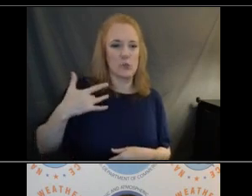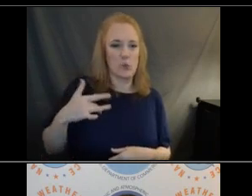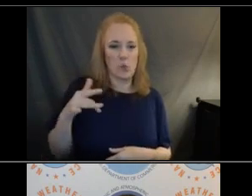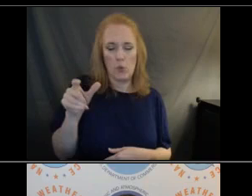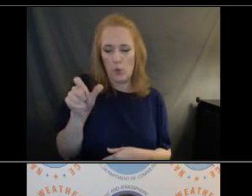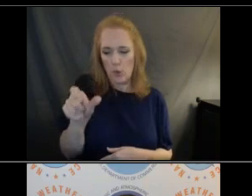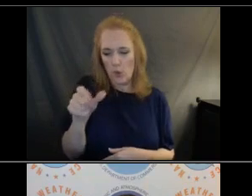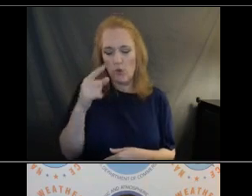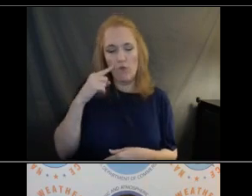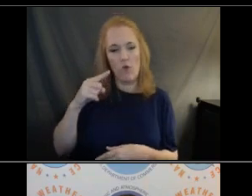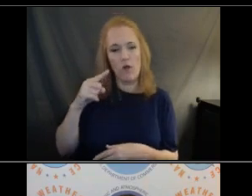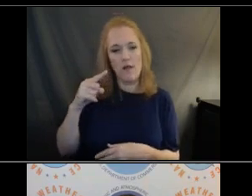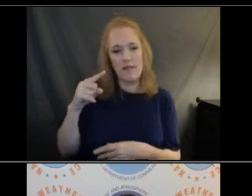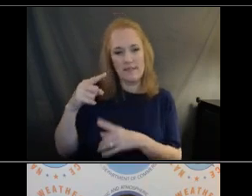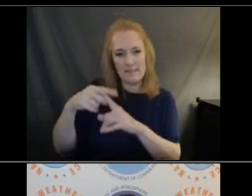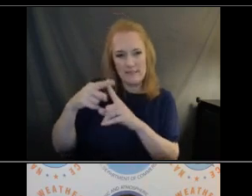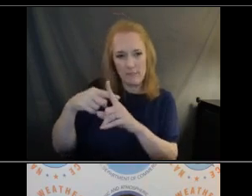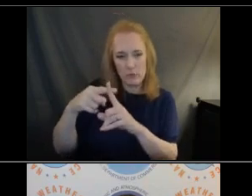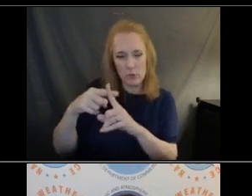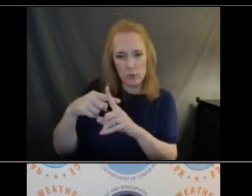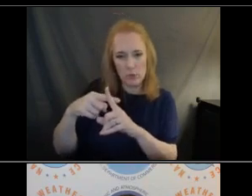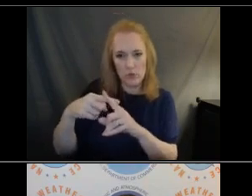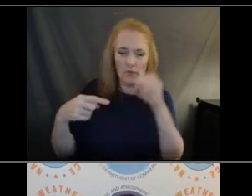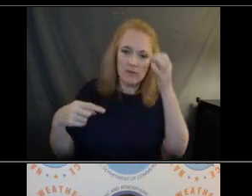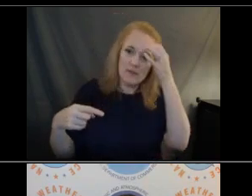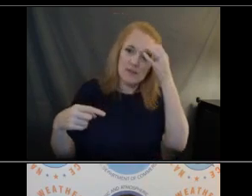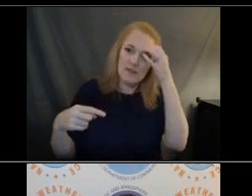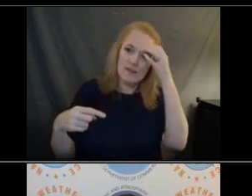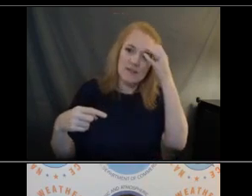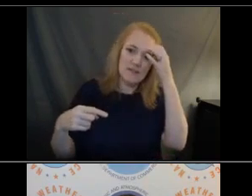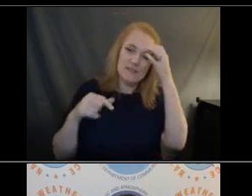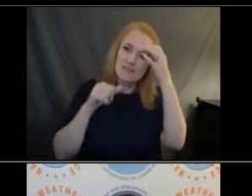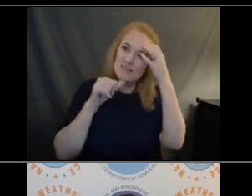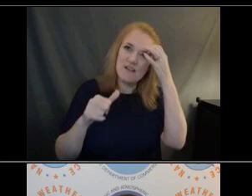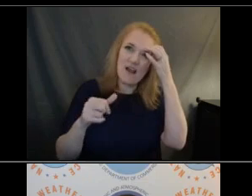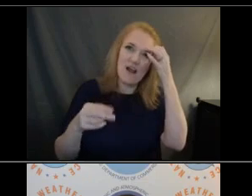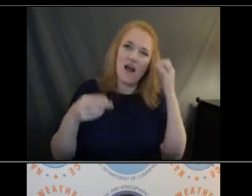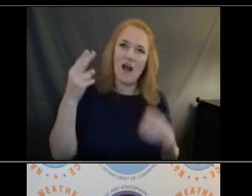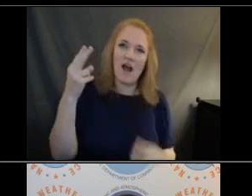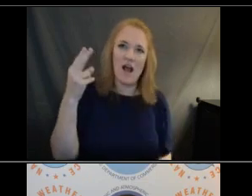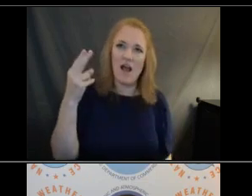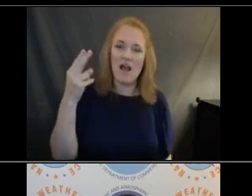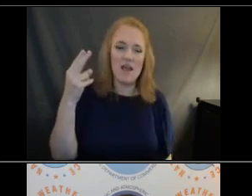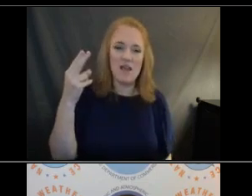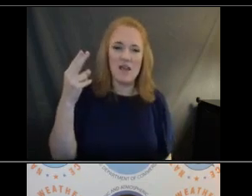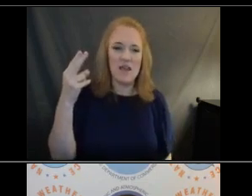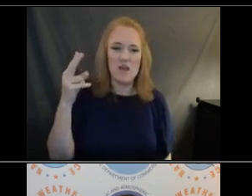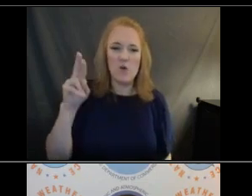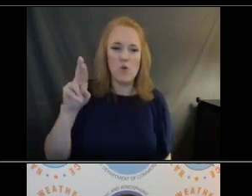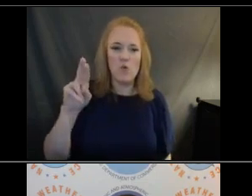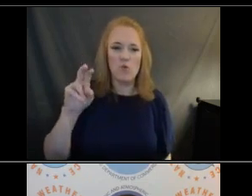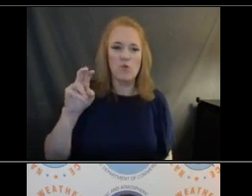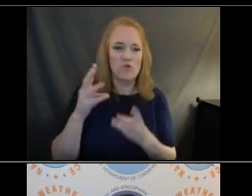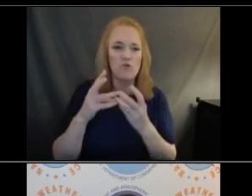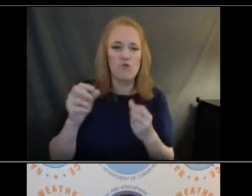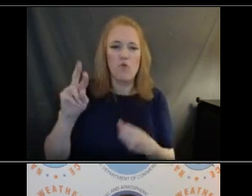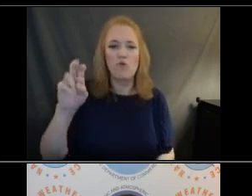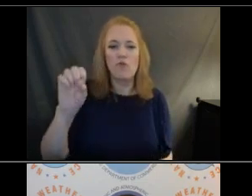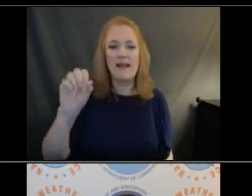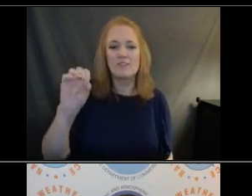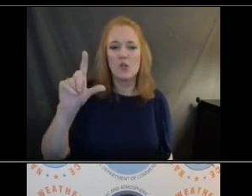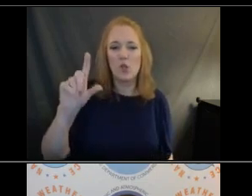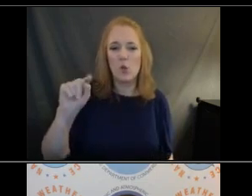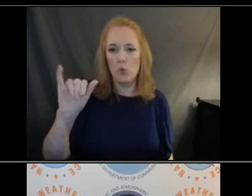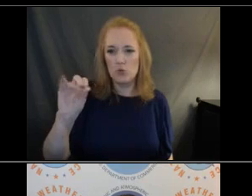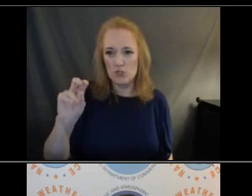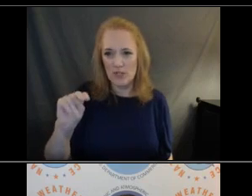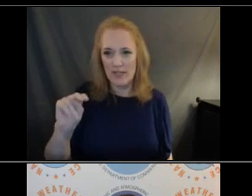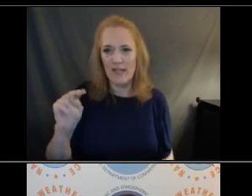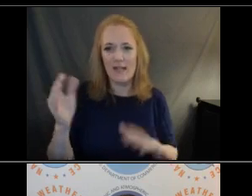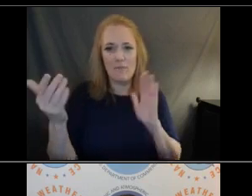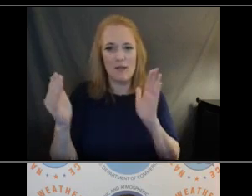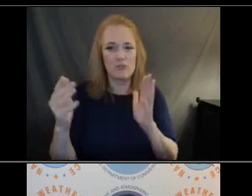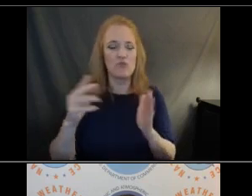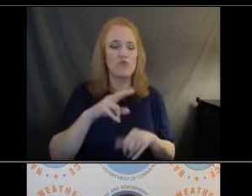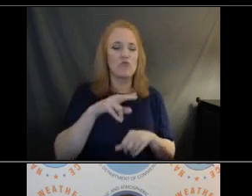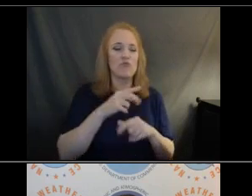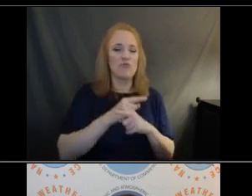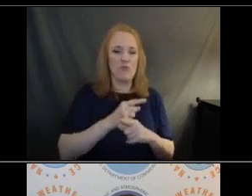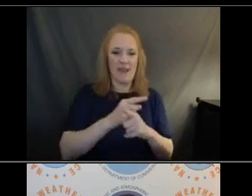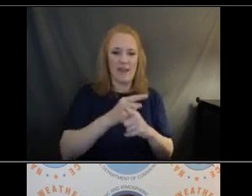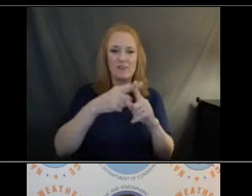Temperature is not at a high spatial resolution compared to our regular temperature observation